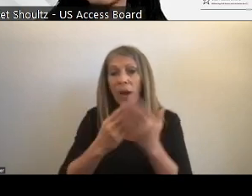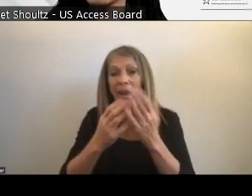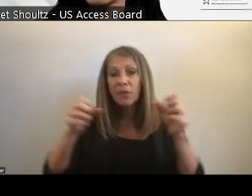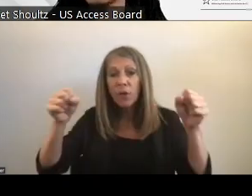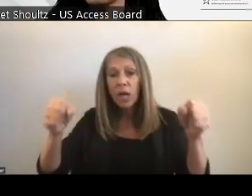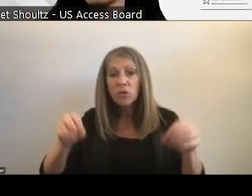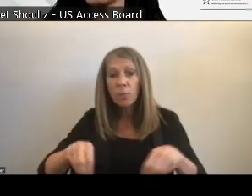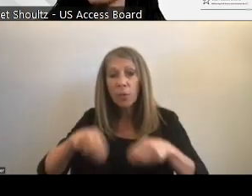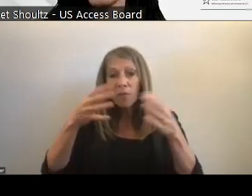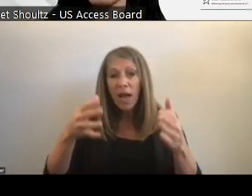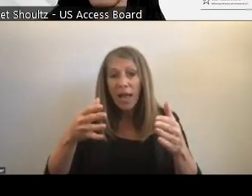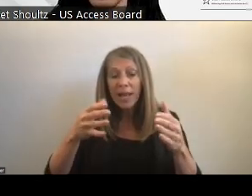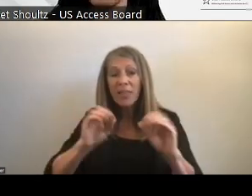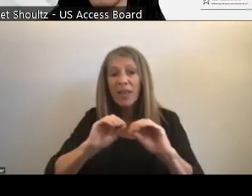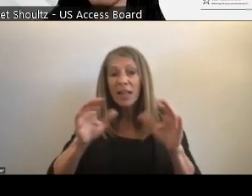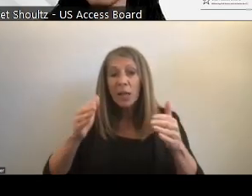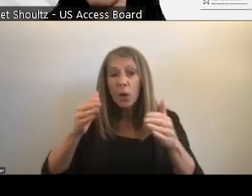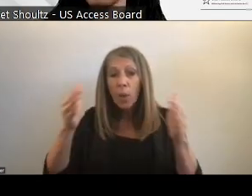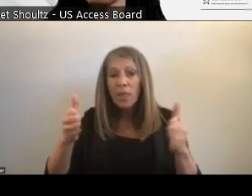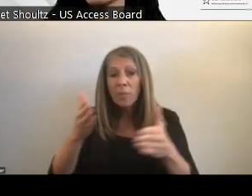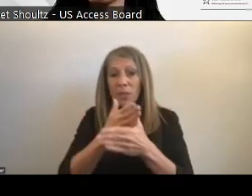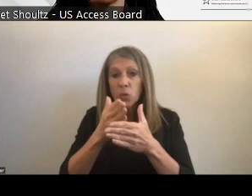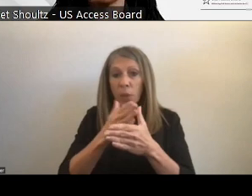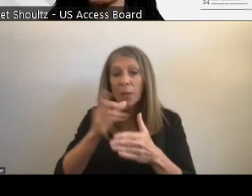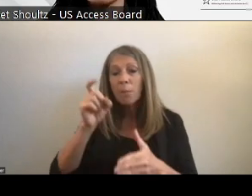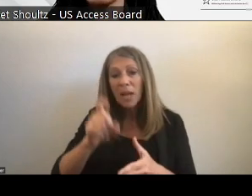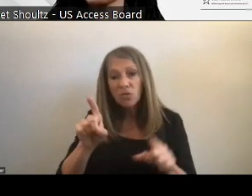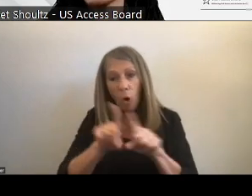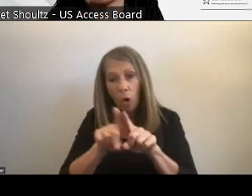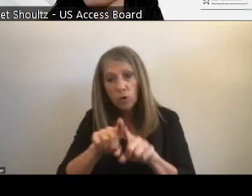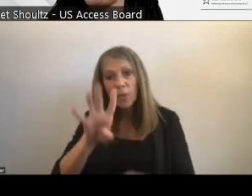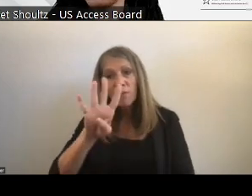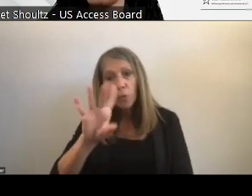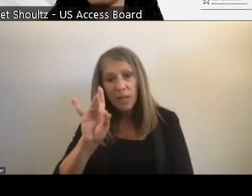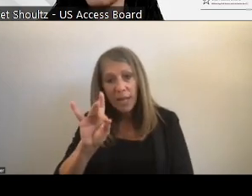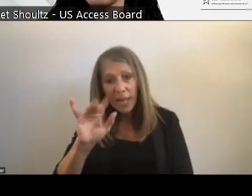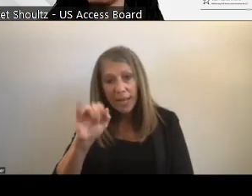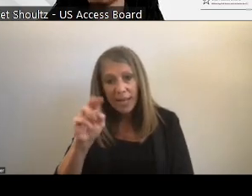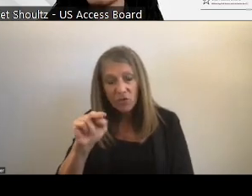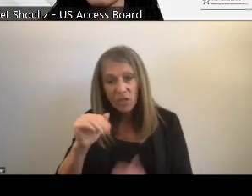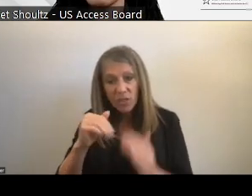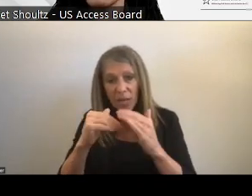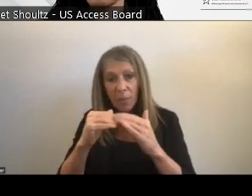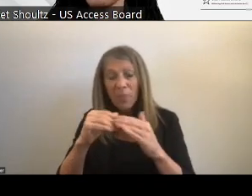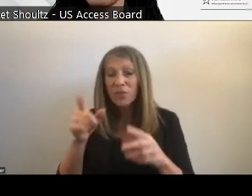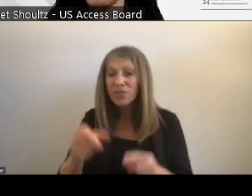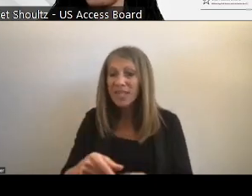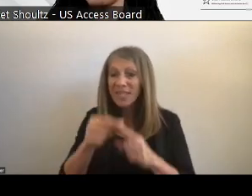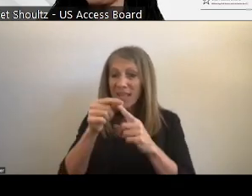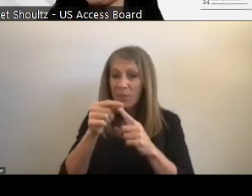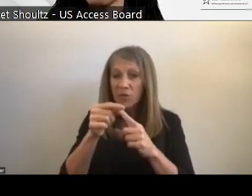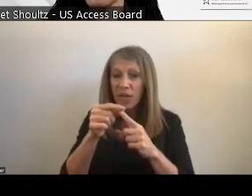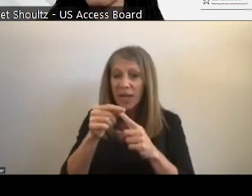the clear width between the handrails must be 48 inches minimum. There is an exception, so if